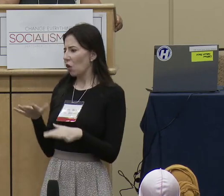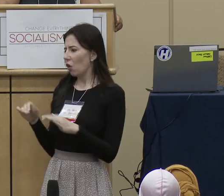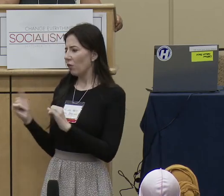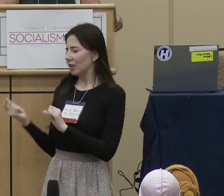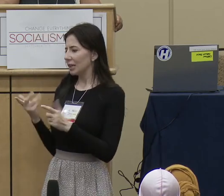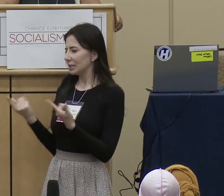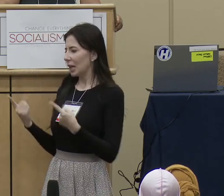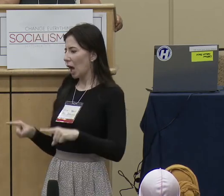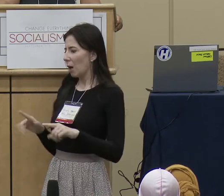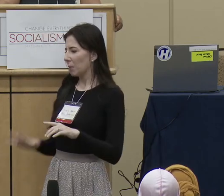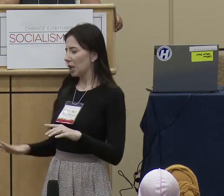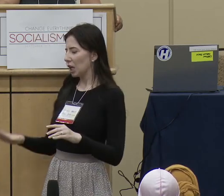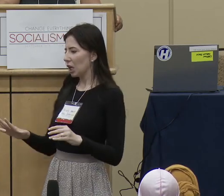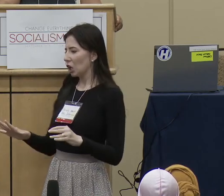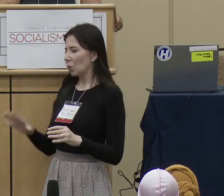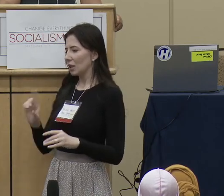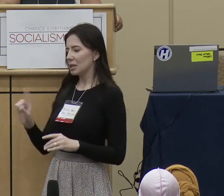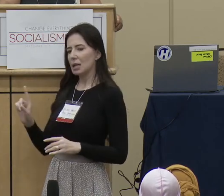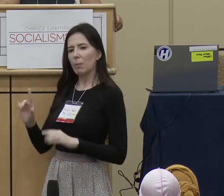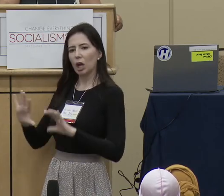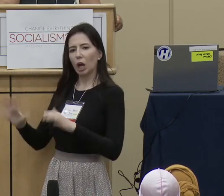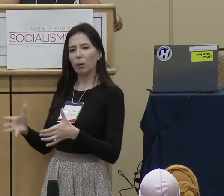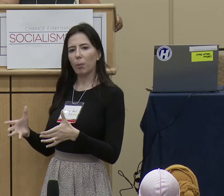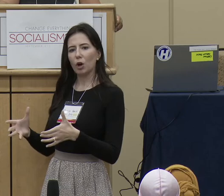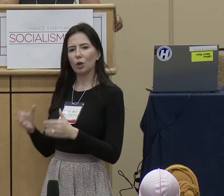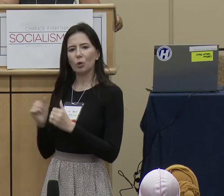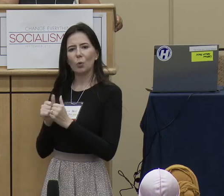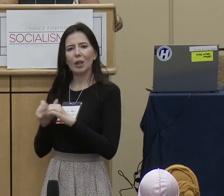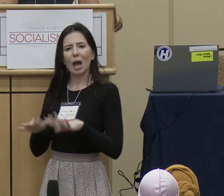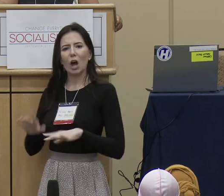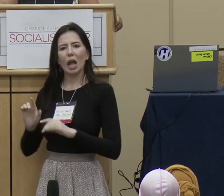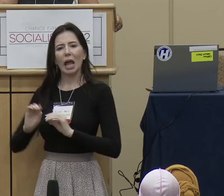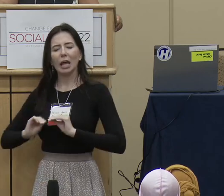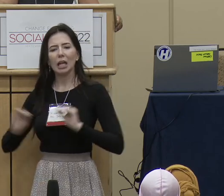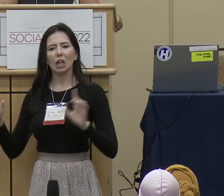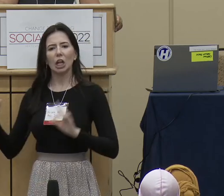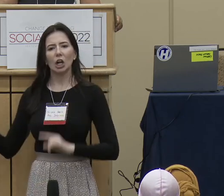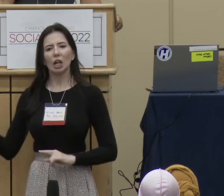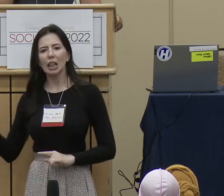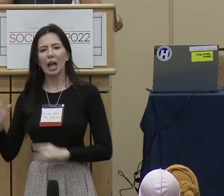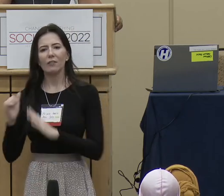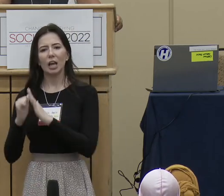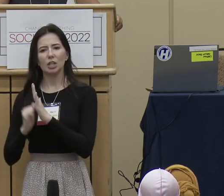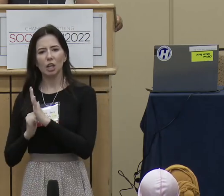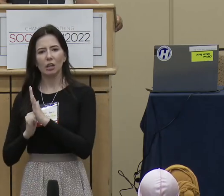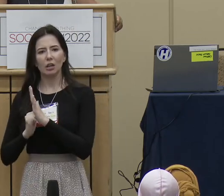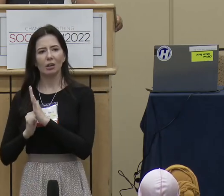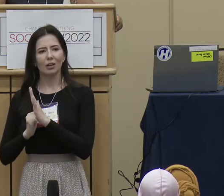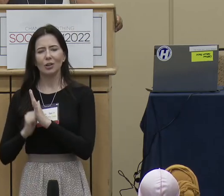The other is the tendency to get sucked into the vortex of the democratic party without a clear left agenda. And every